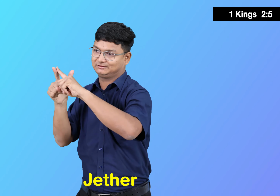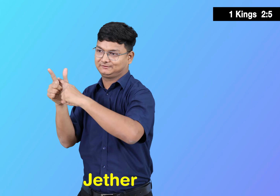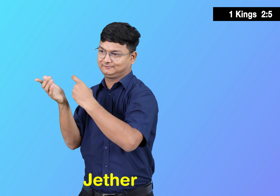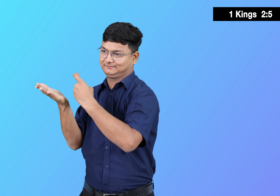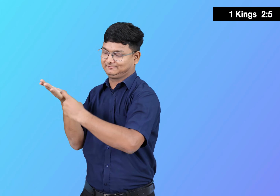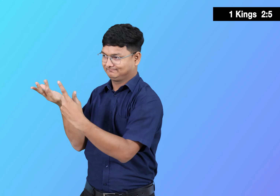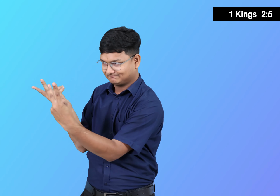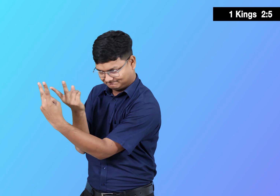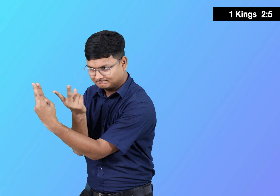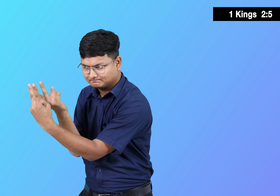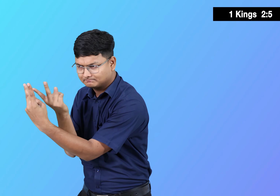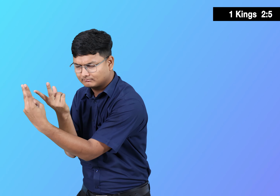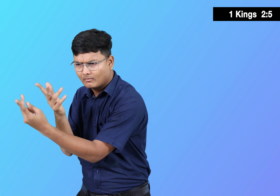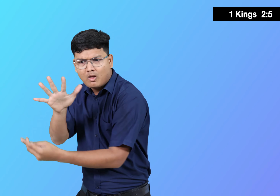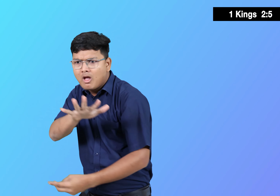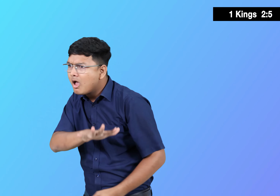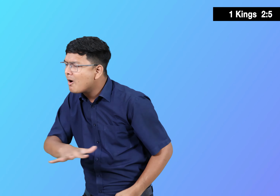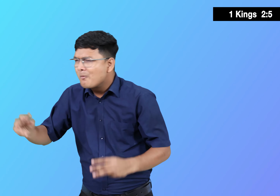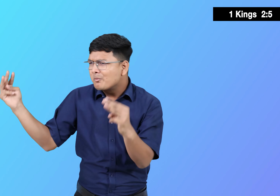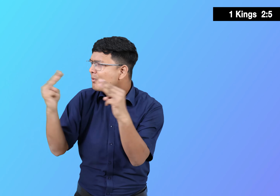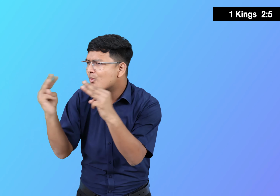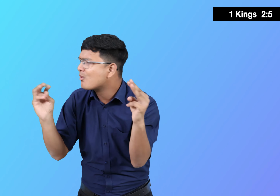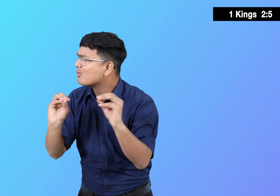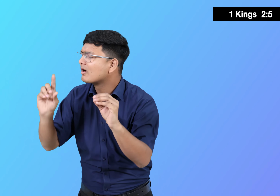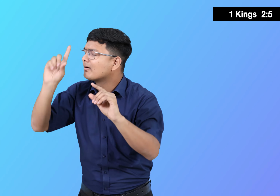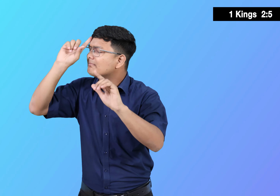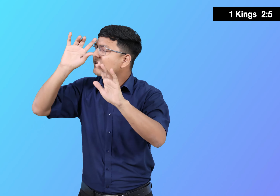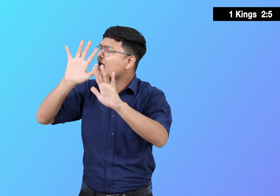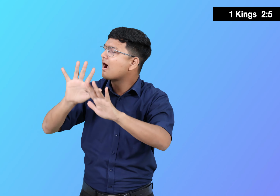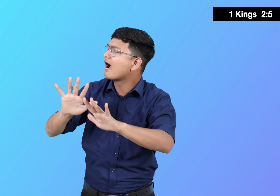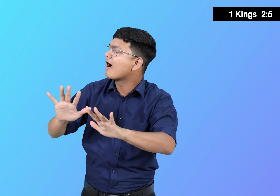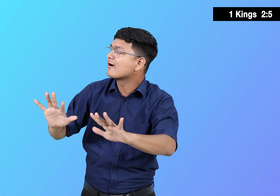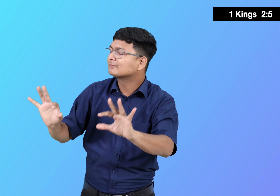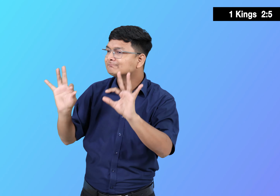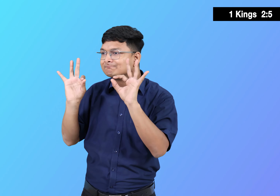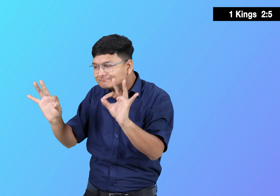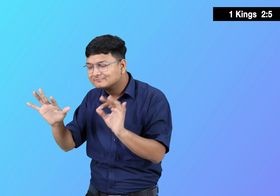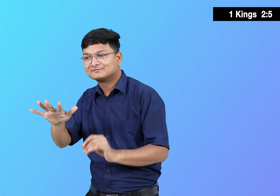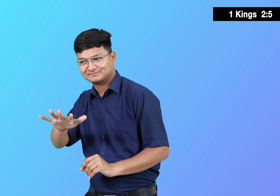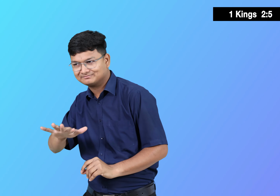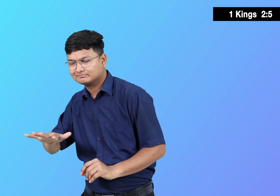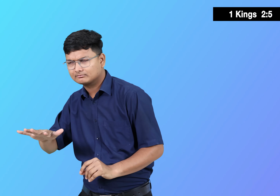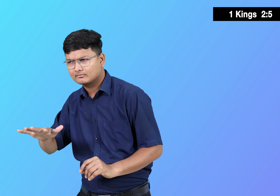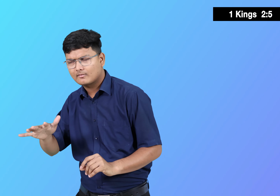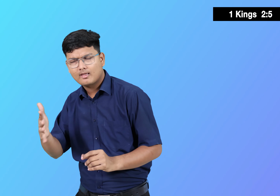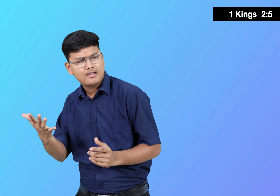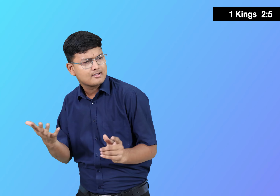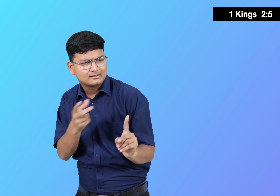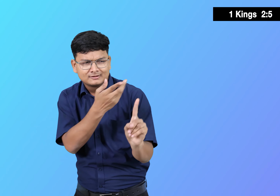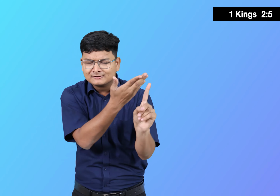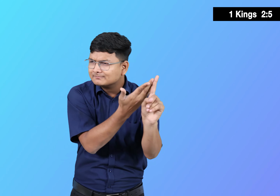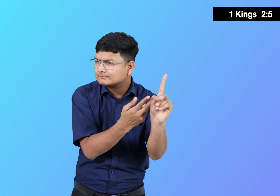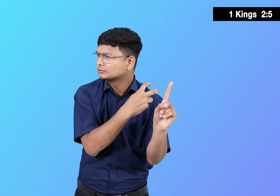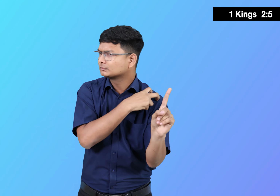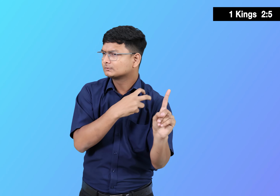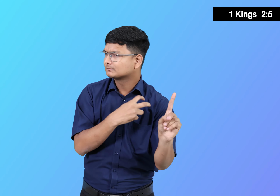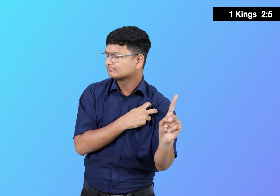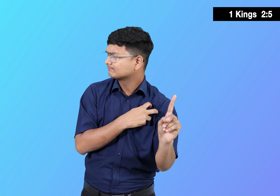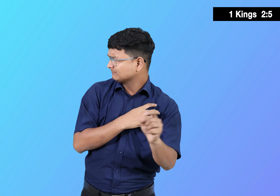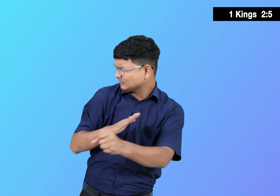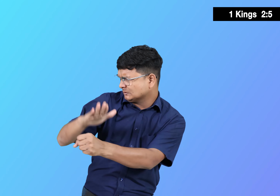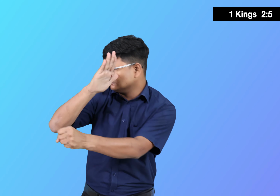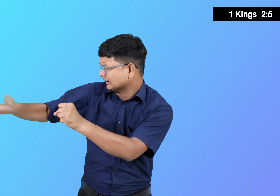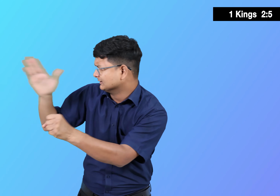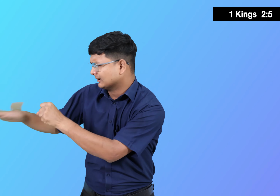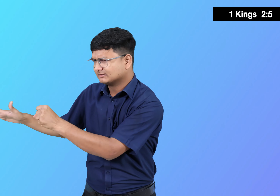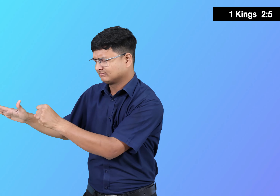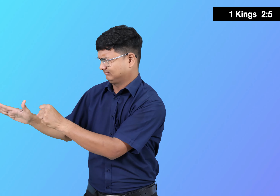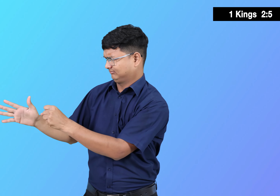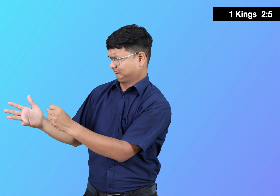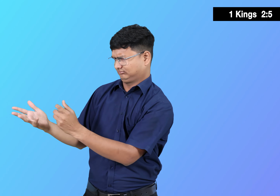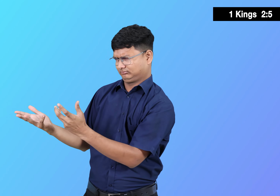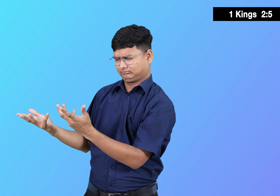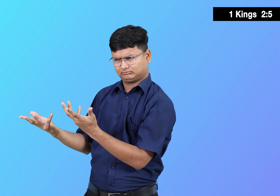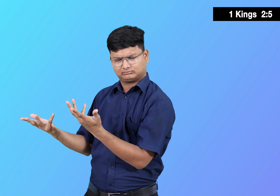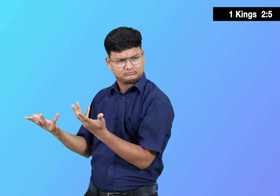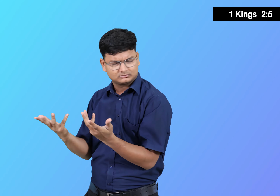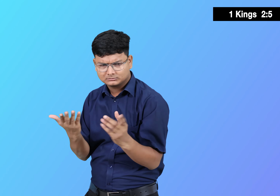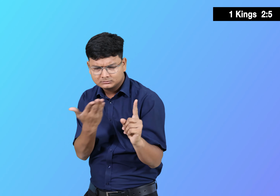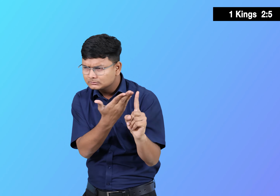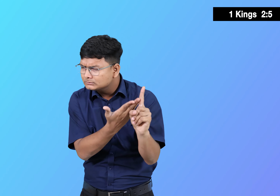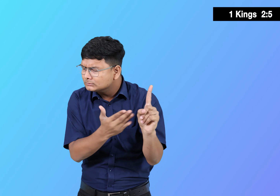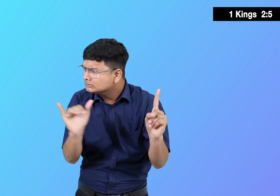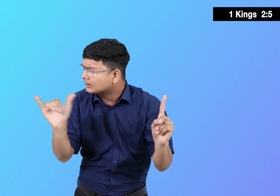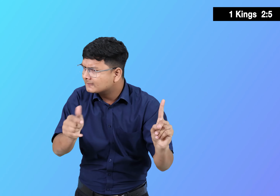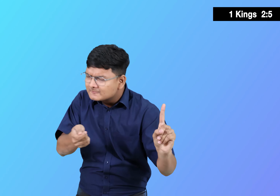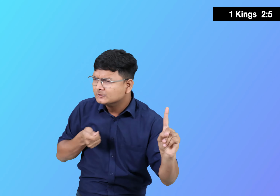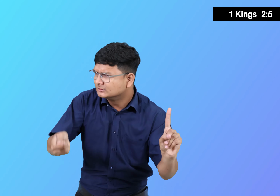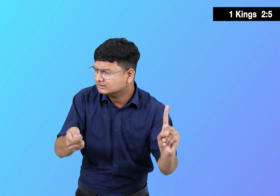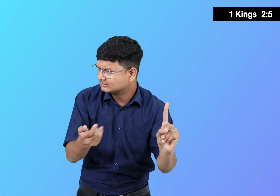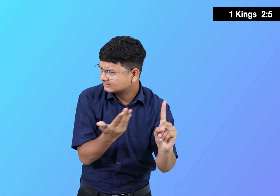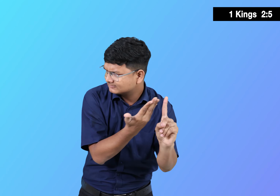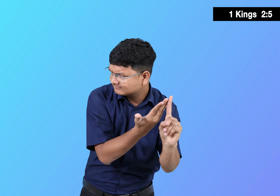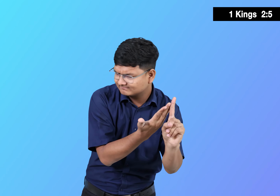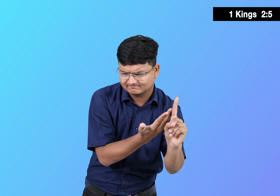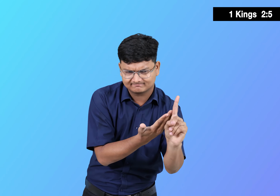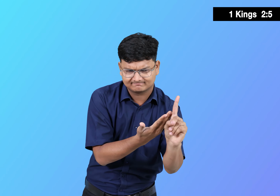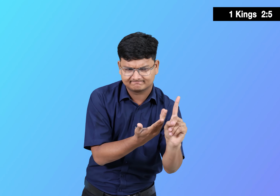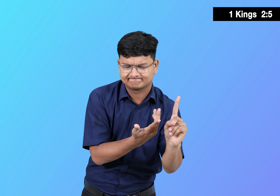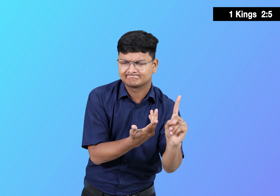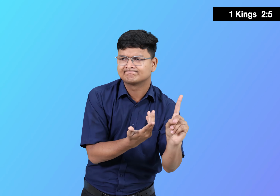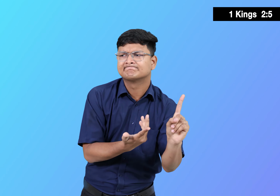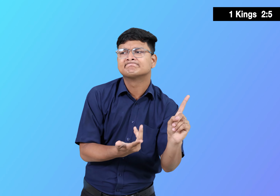He acted like they were still at war, but it was during a time of peace. So killing them made him guilty of murder.